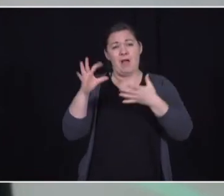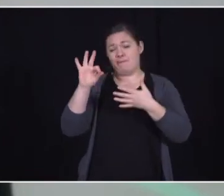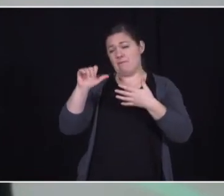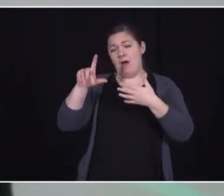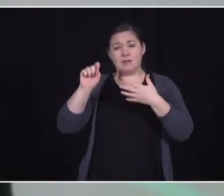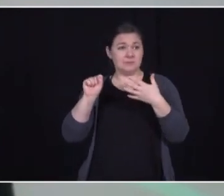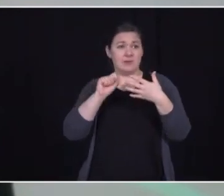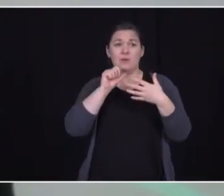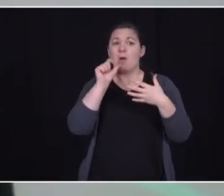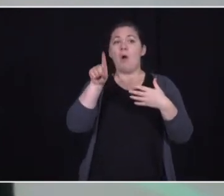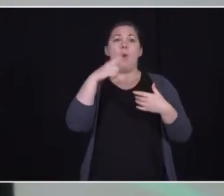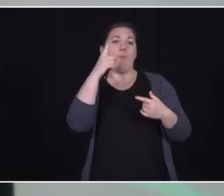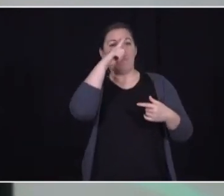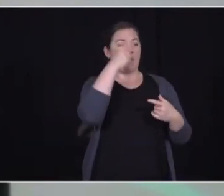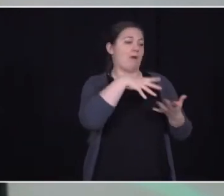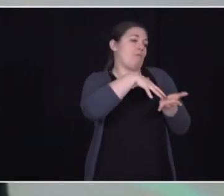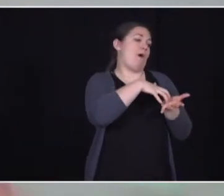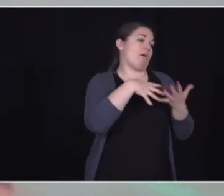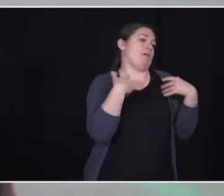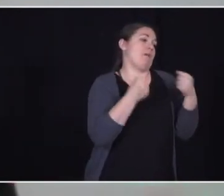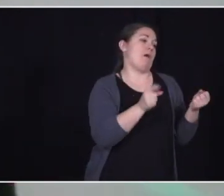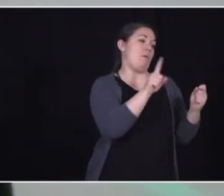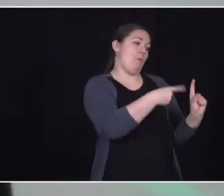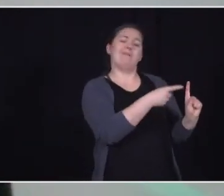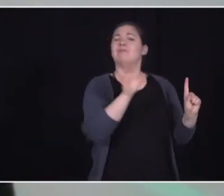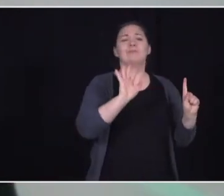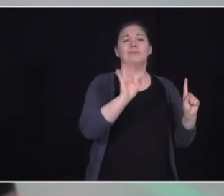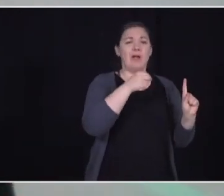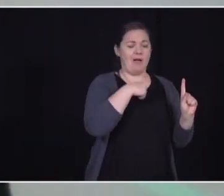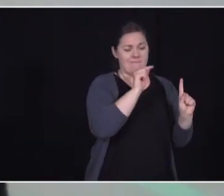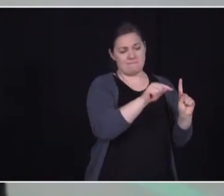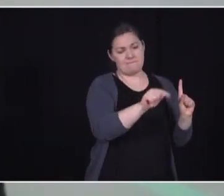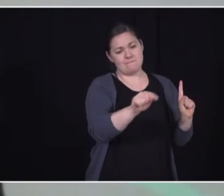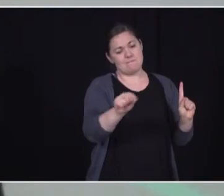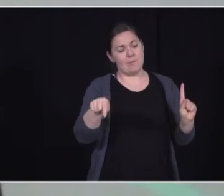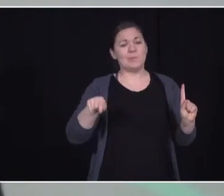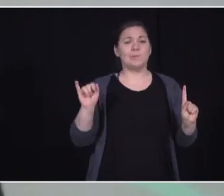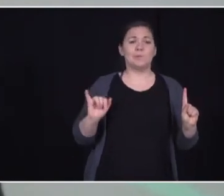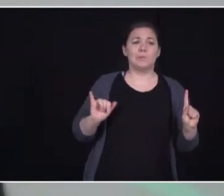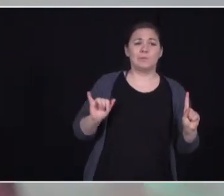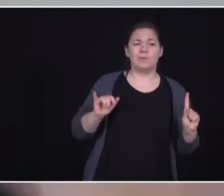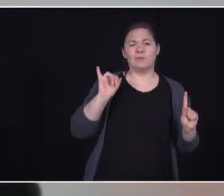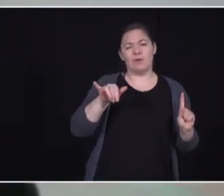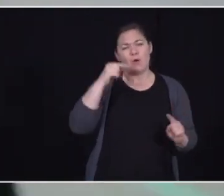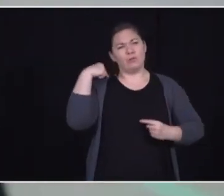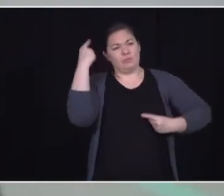Which is to say that we want to protect those populations who are most at risk, but not just